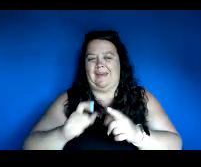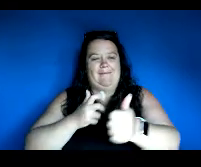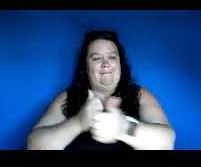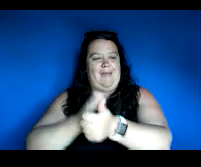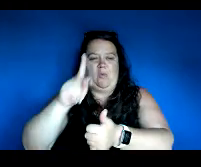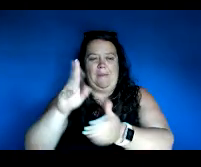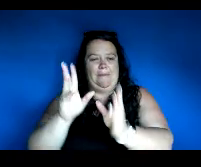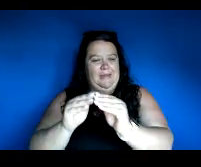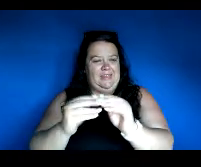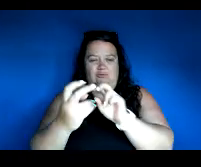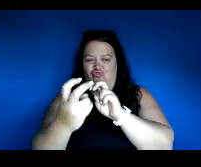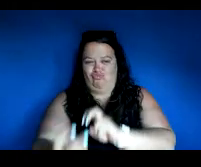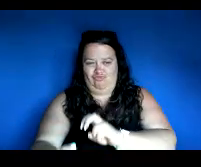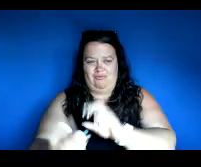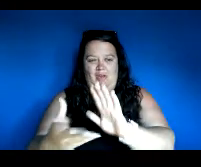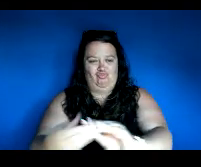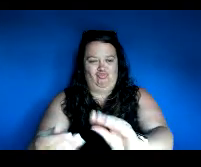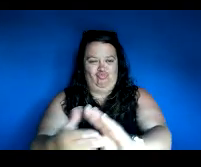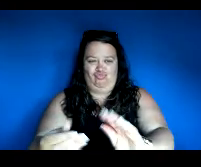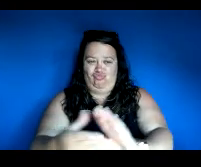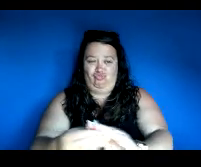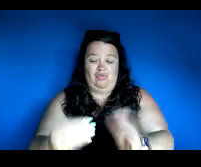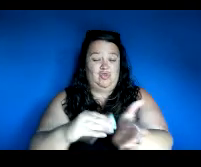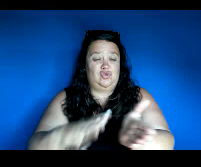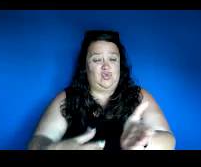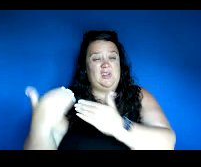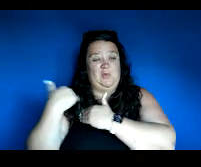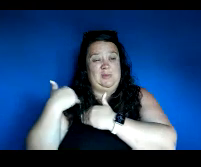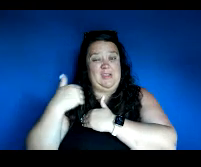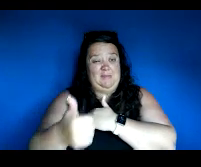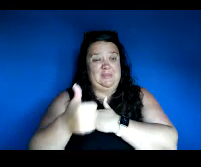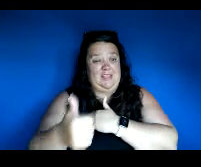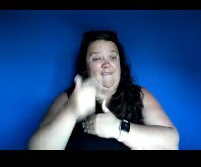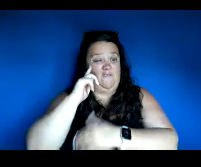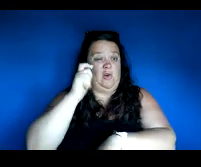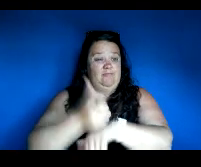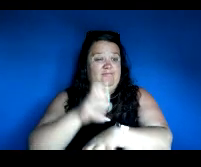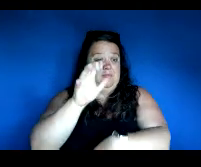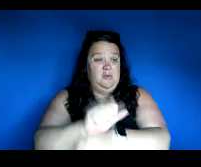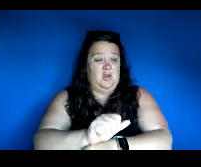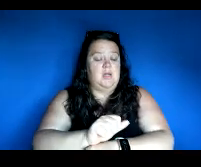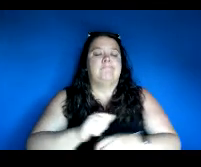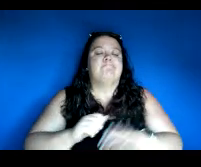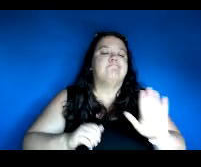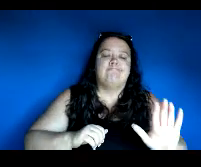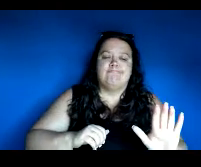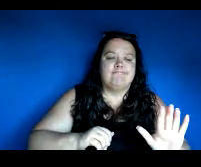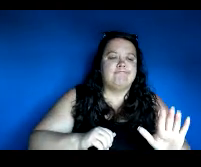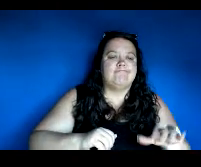and so the student has the responsibility to schedule that meeting. We will send out an email. Our office, as soon as they get the Getting Started forms,